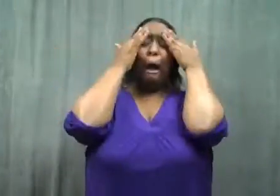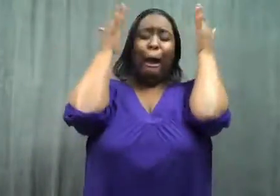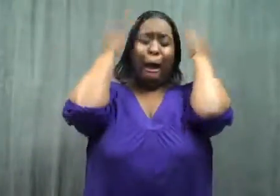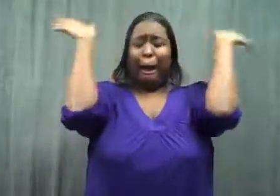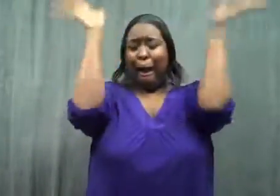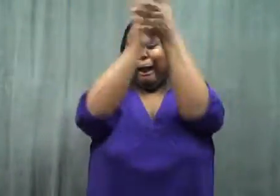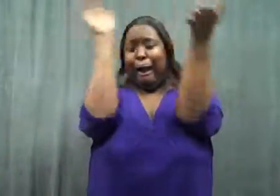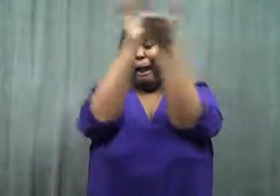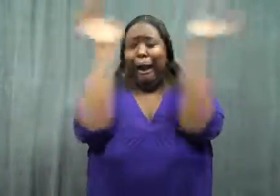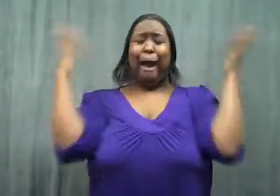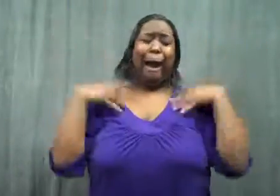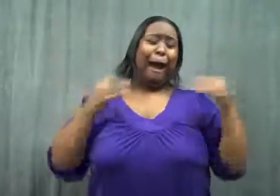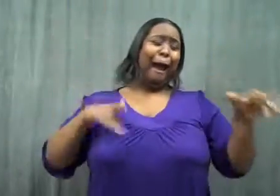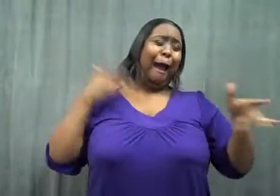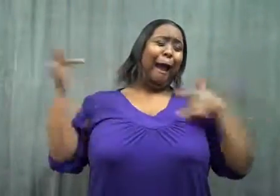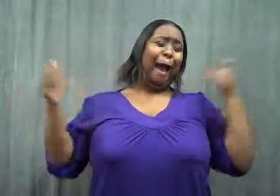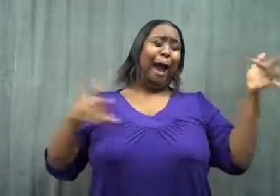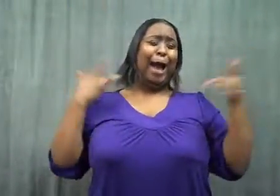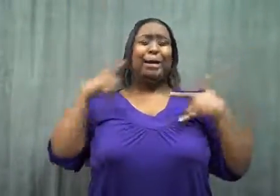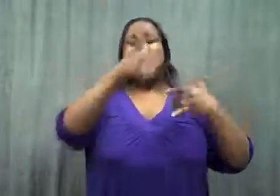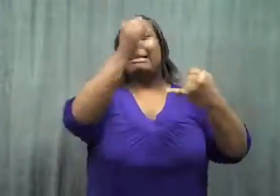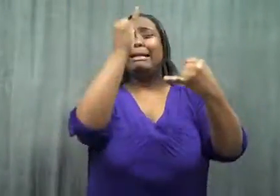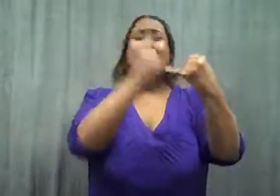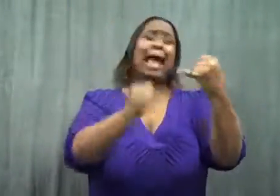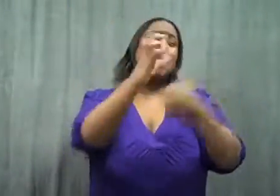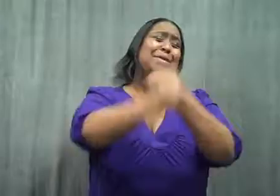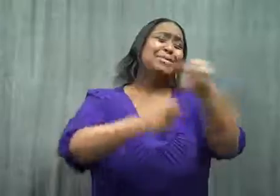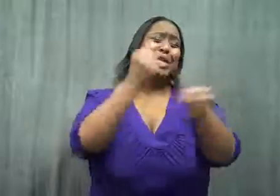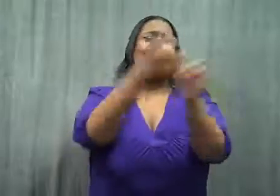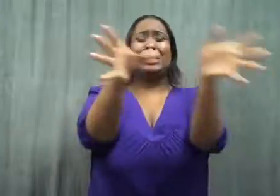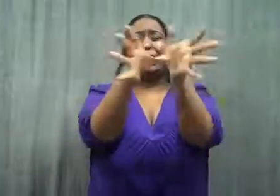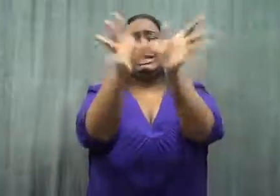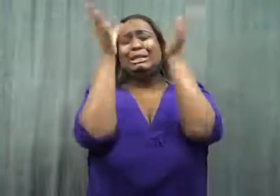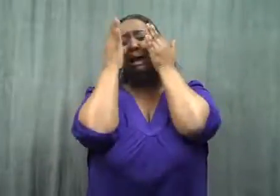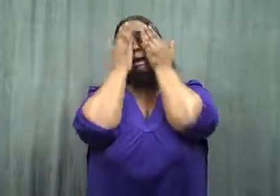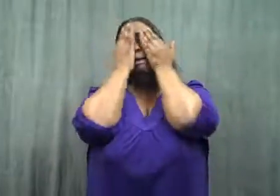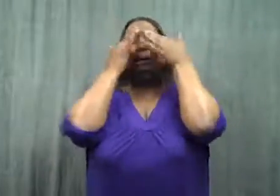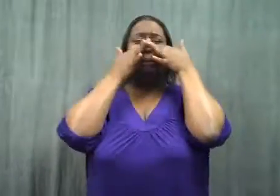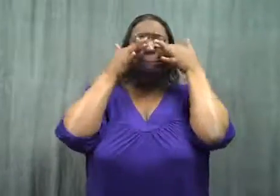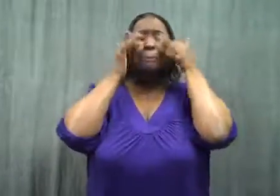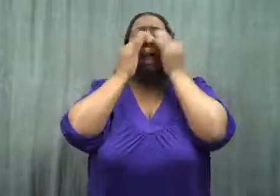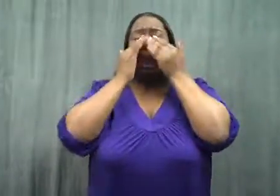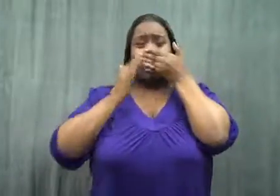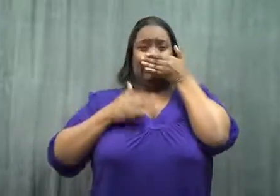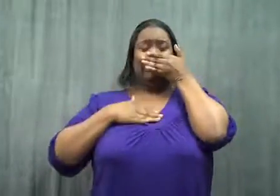"Oh, it's your senior year." She was emotional and had tears in her eyes.